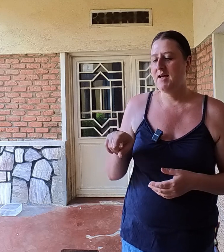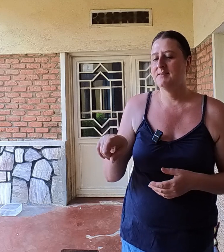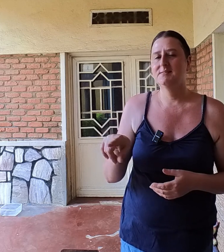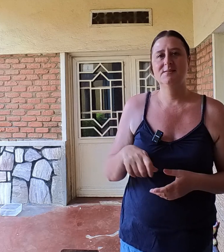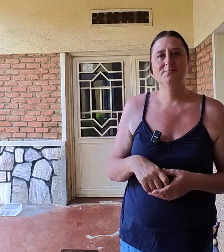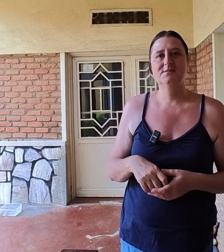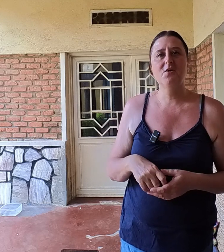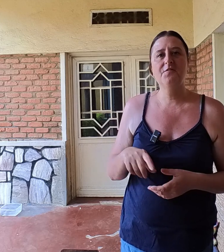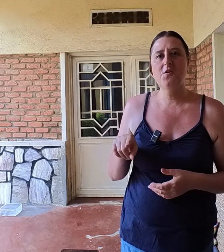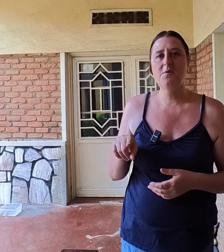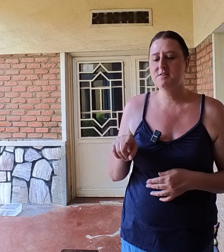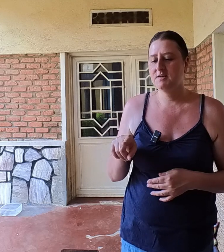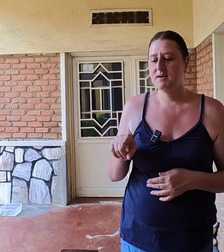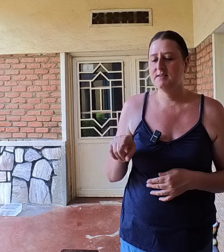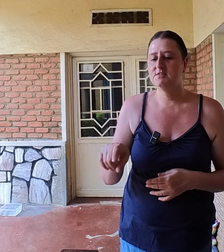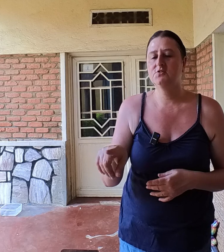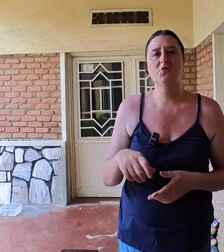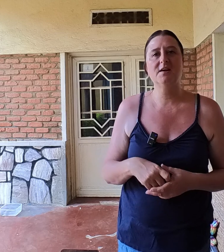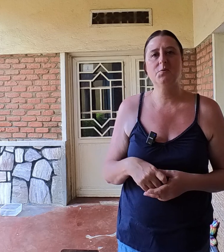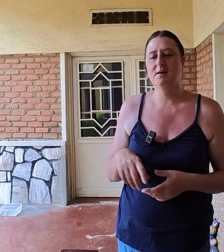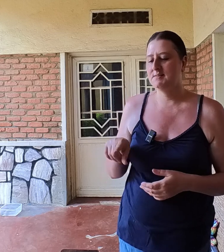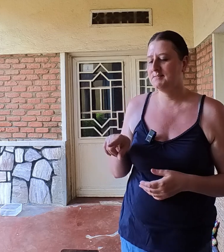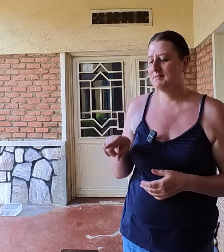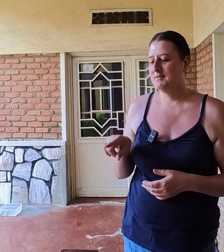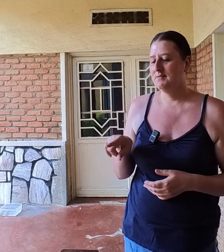Ant. It's going forward and it's just crooking twice. ant ant ant ant cute ant now there are a couple